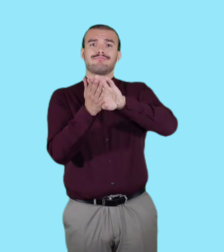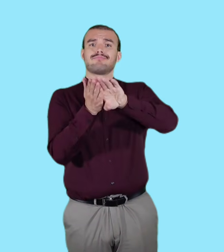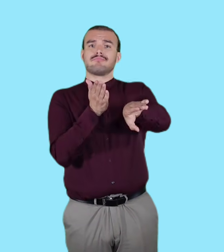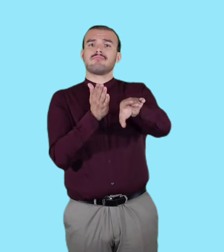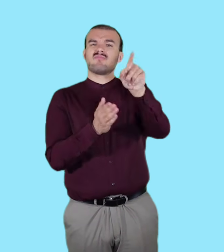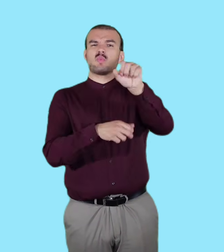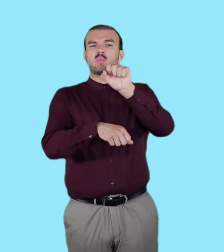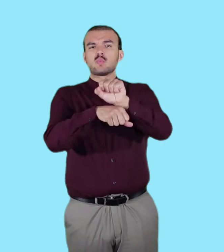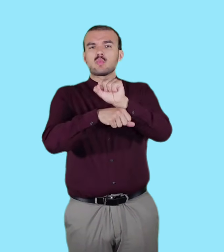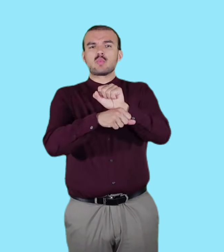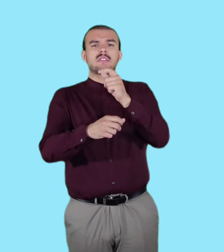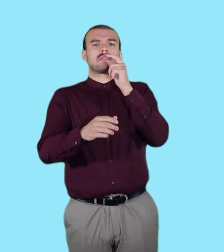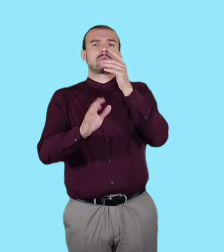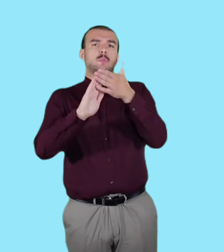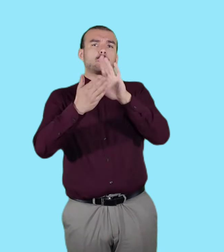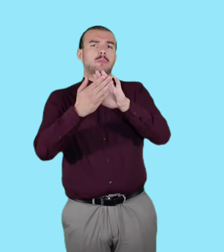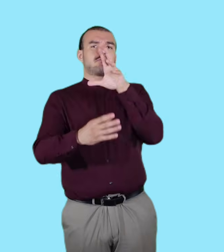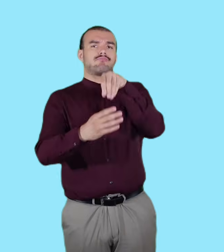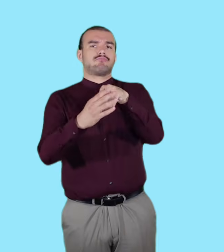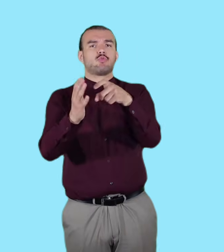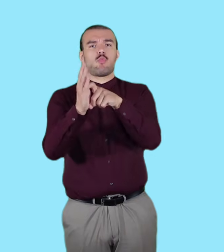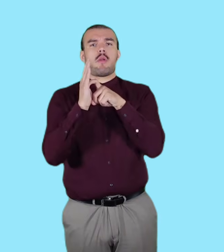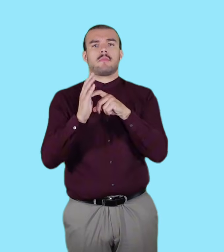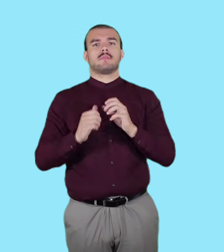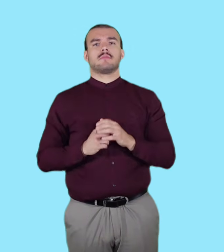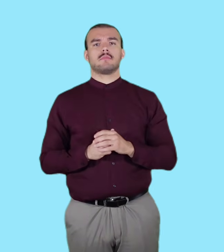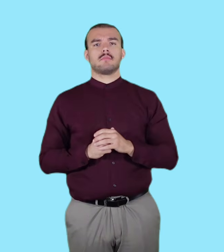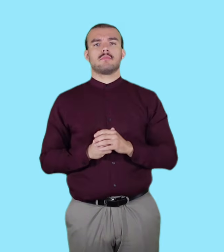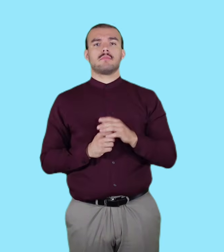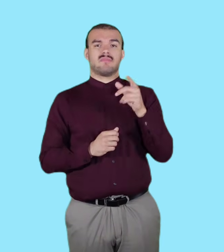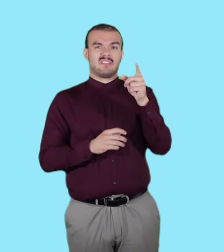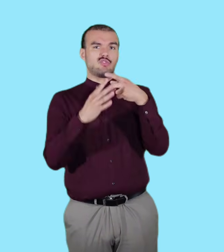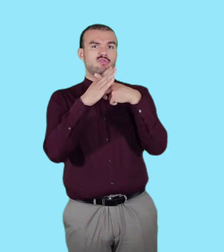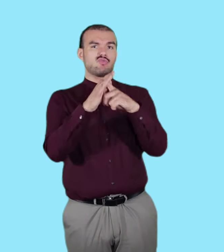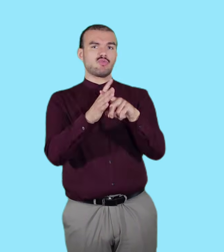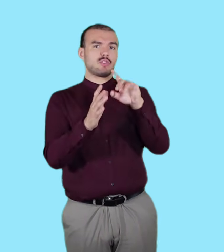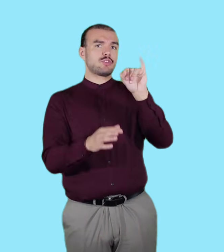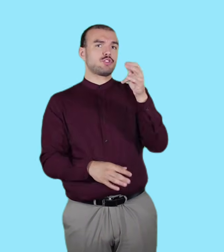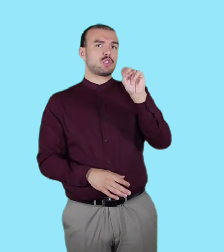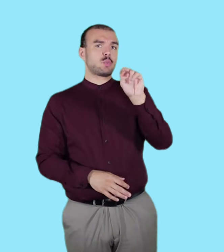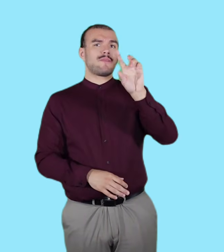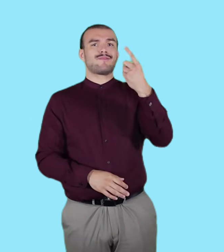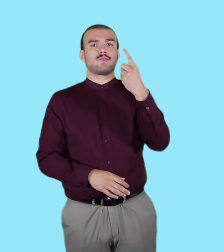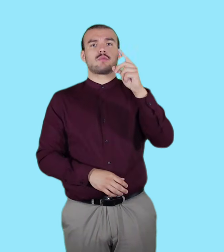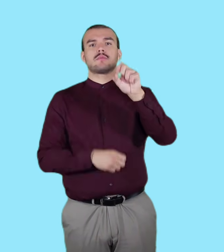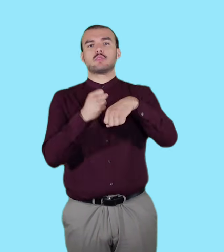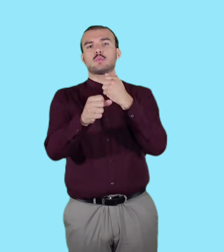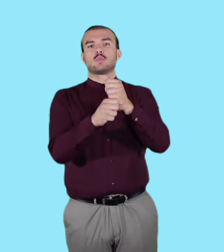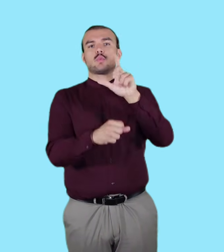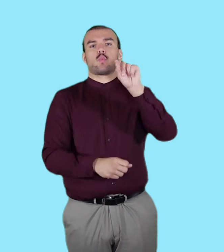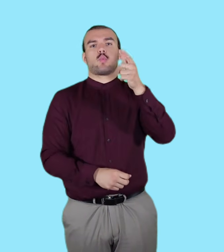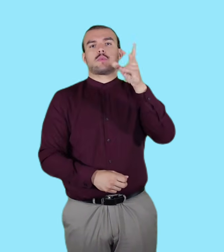from the work and community engagement requirements that start on January 1st, 2027?